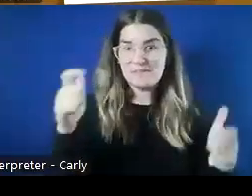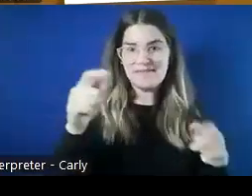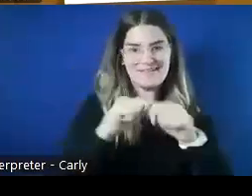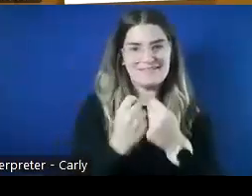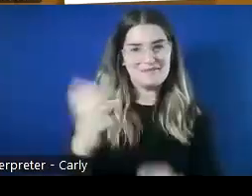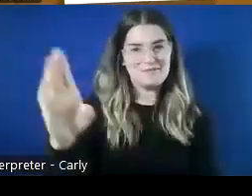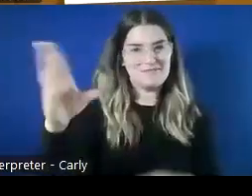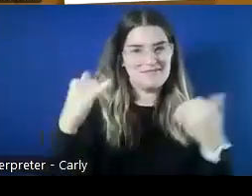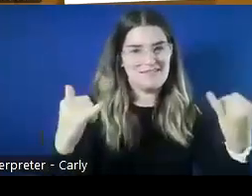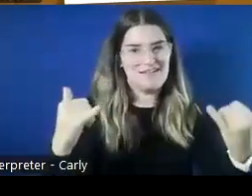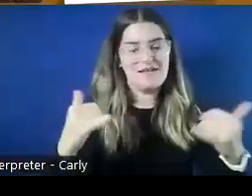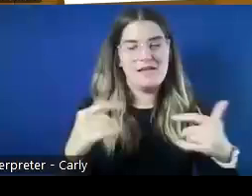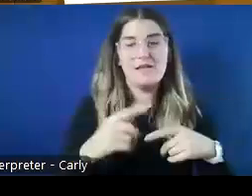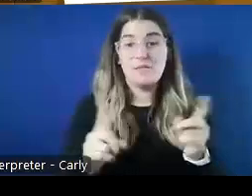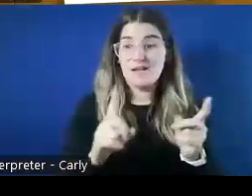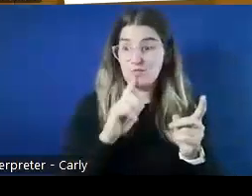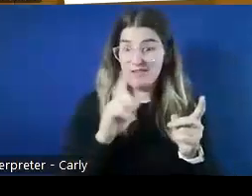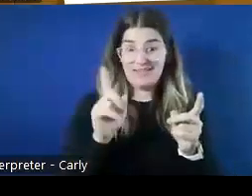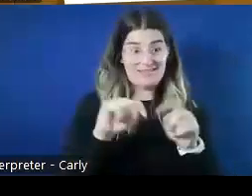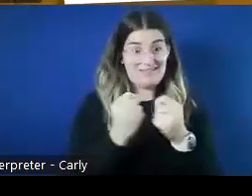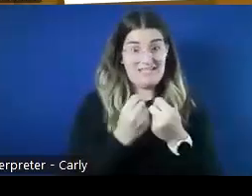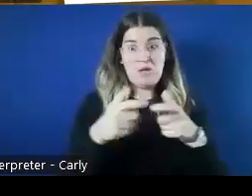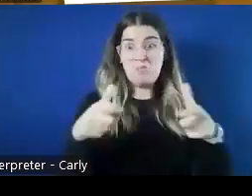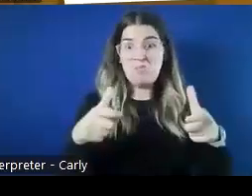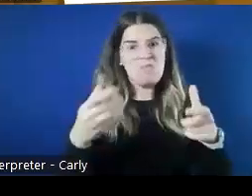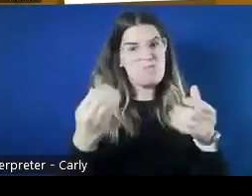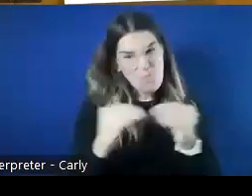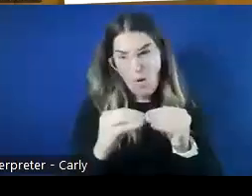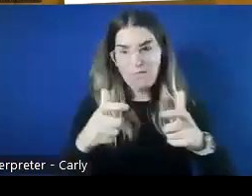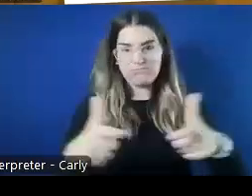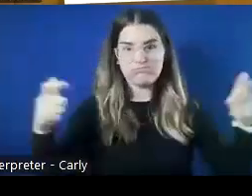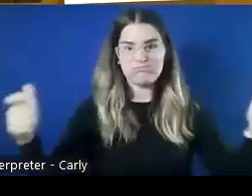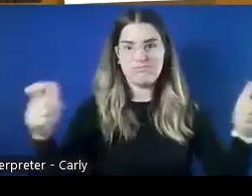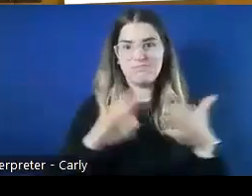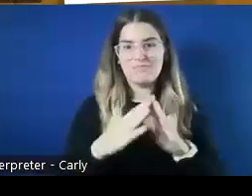but we're also part of a broader team including community members who supported addressing mental